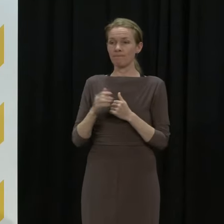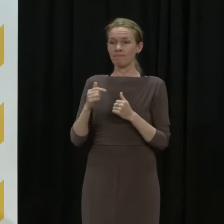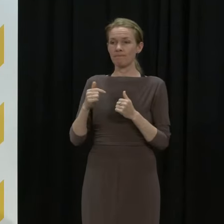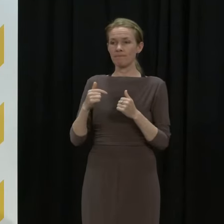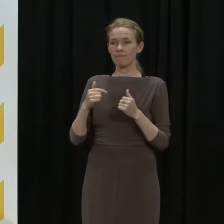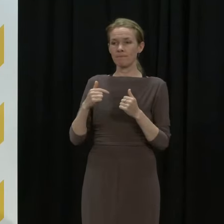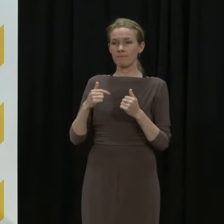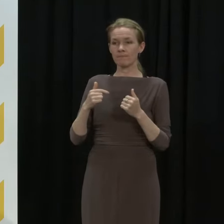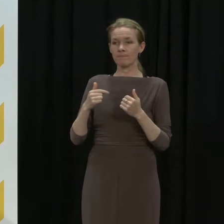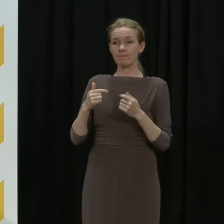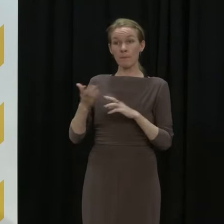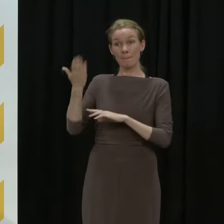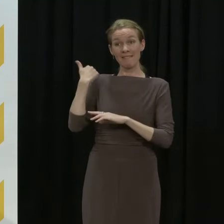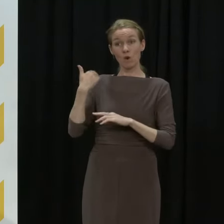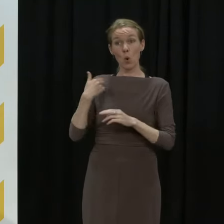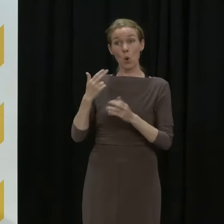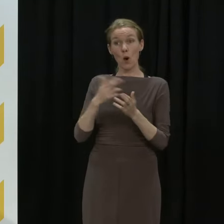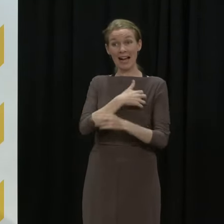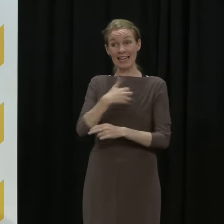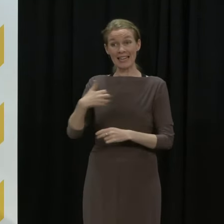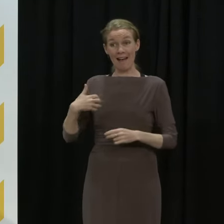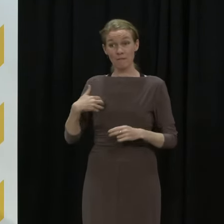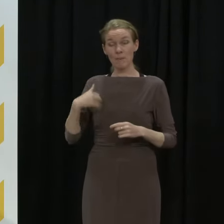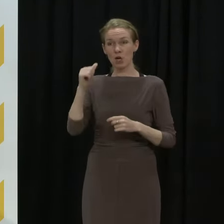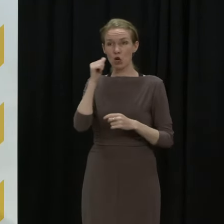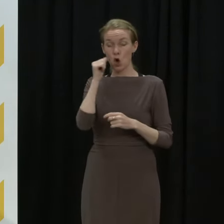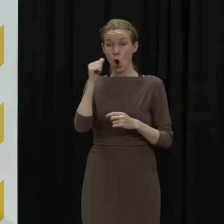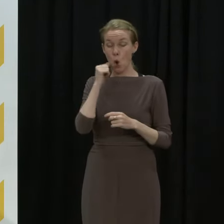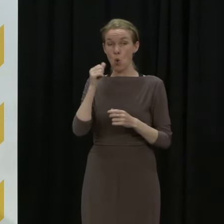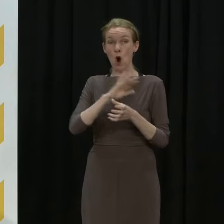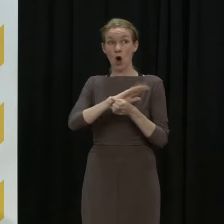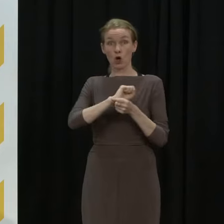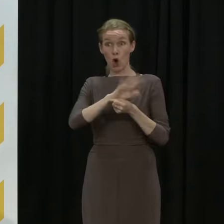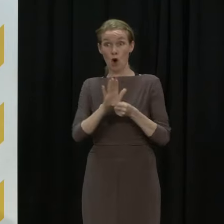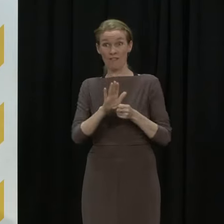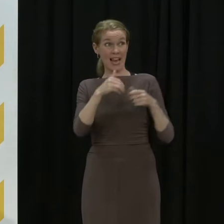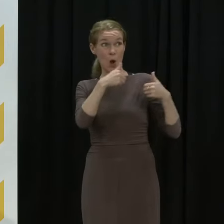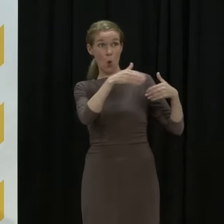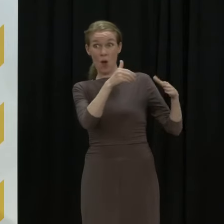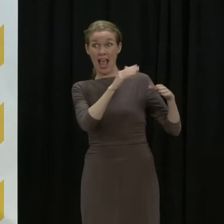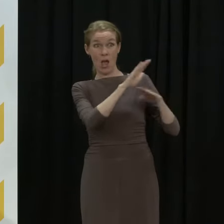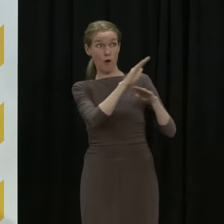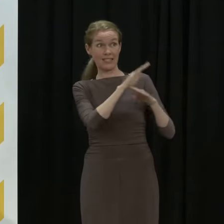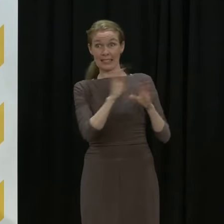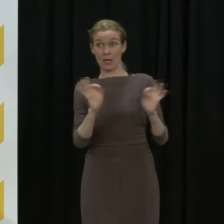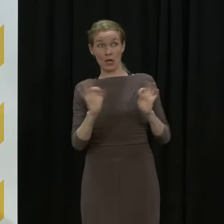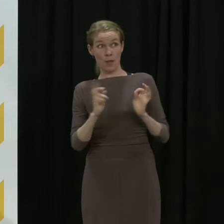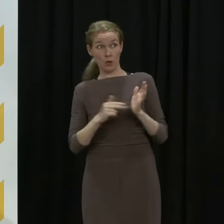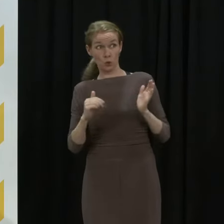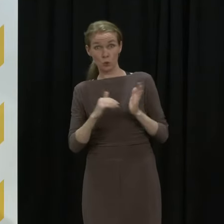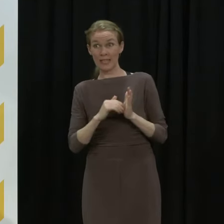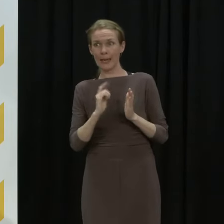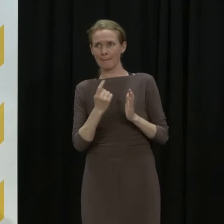To follow up on that question, we were always going to have this pivot, from